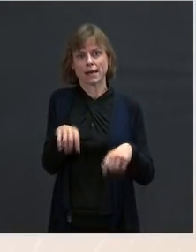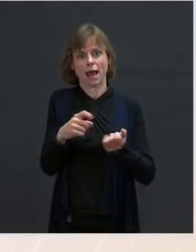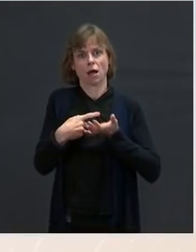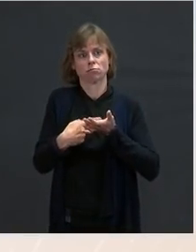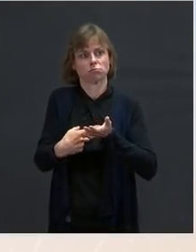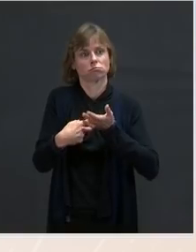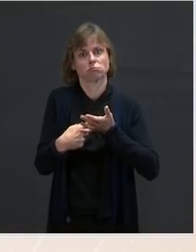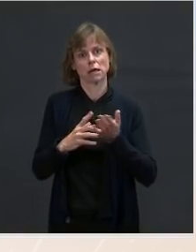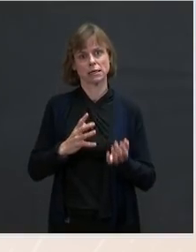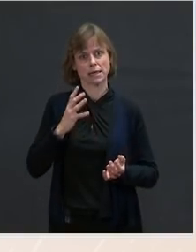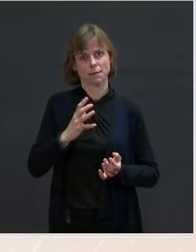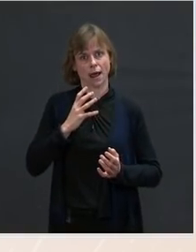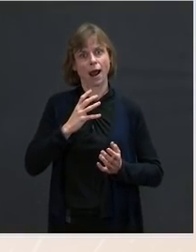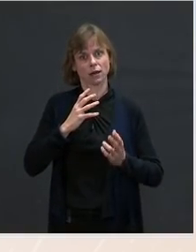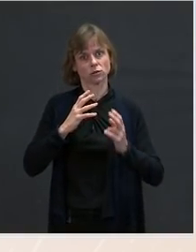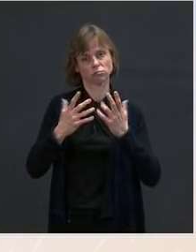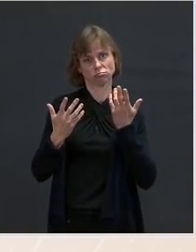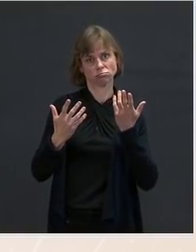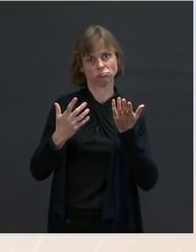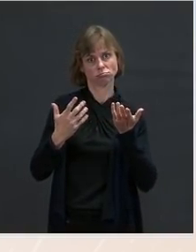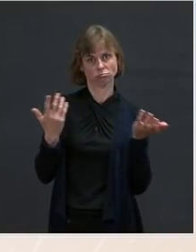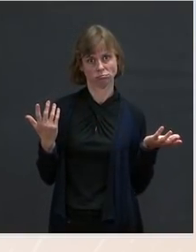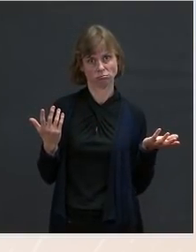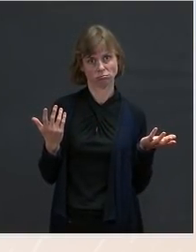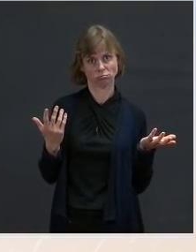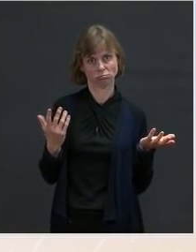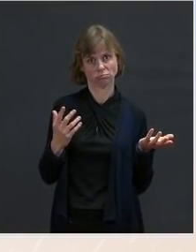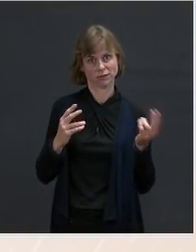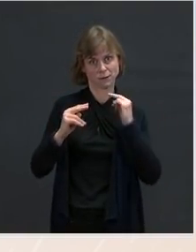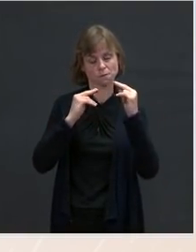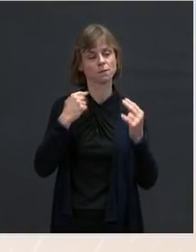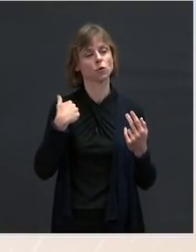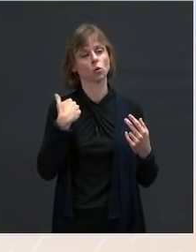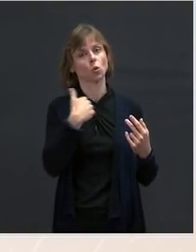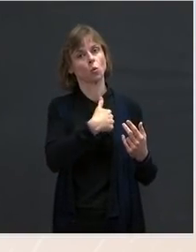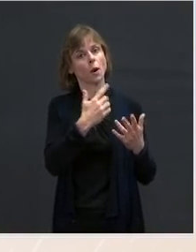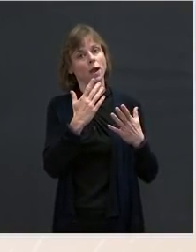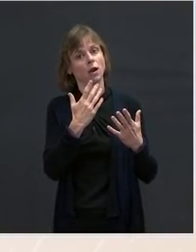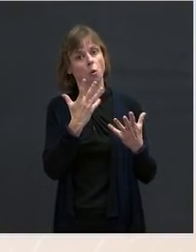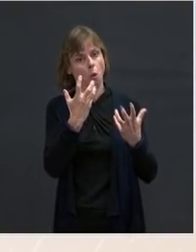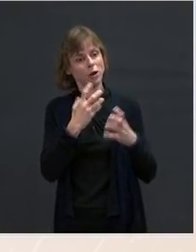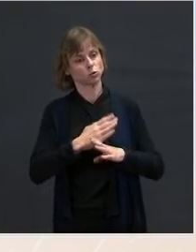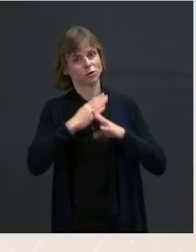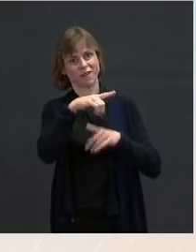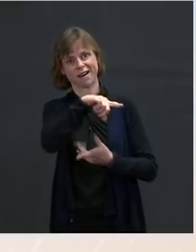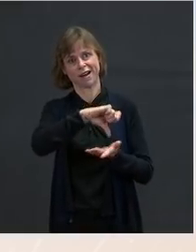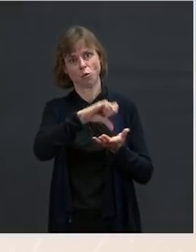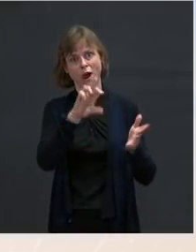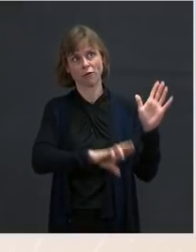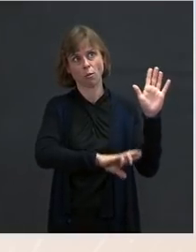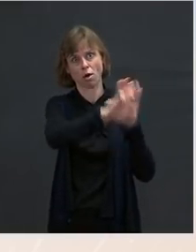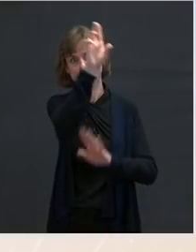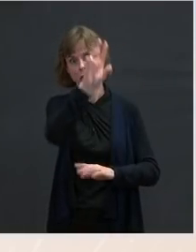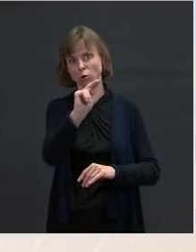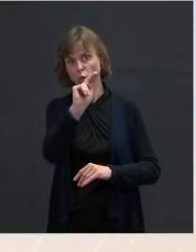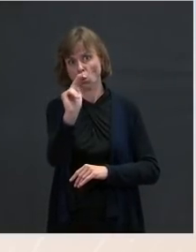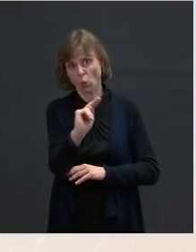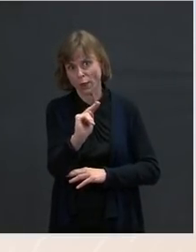because we are looking to prevent Iran from acquiring a nuclear weapon, and we believe diplomacy is the best way to do that.